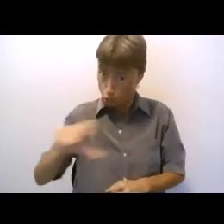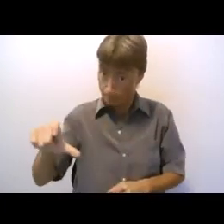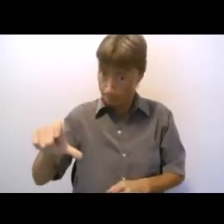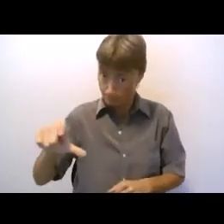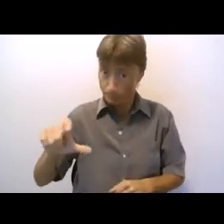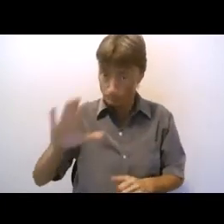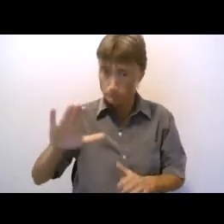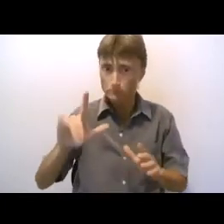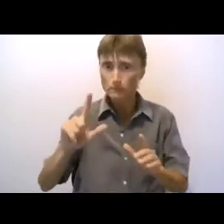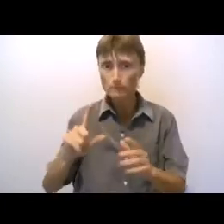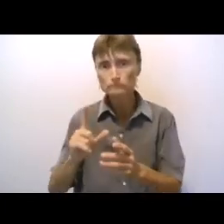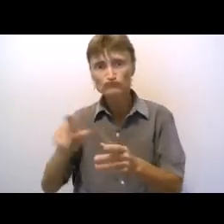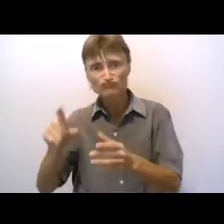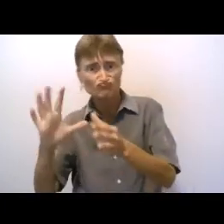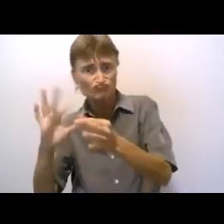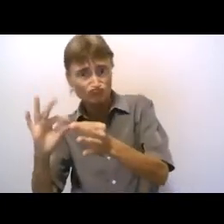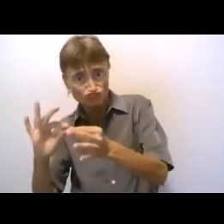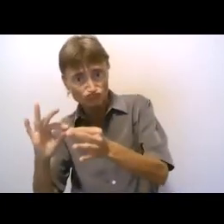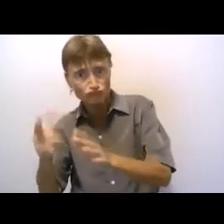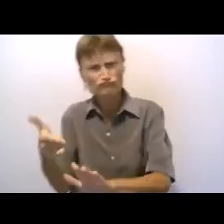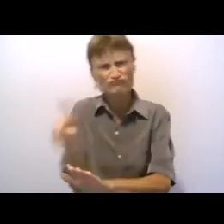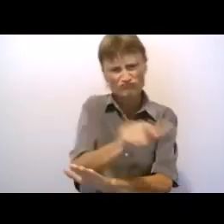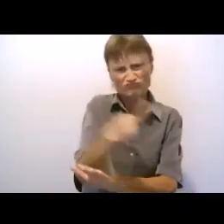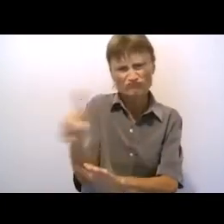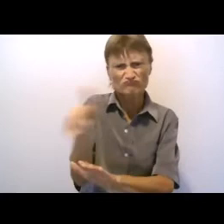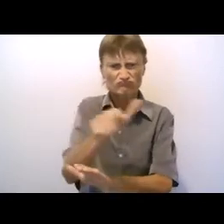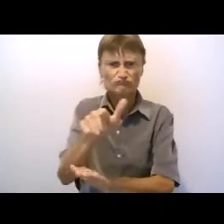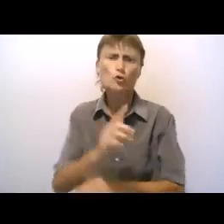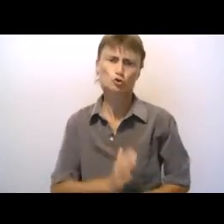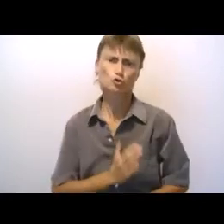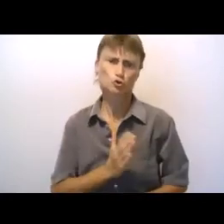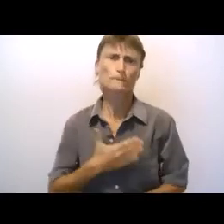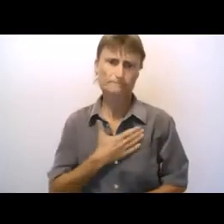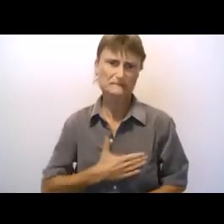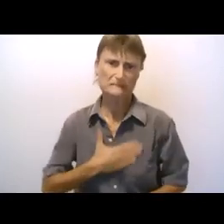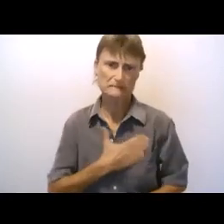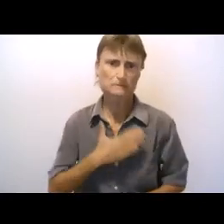Make space for others to speak and avoid interrupting others.